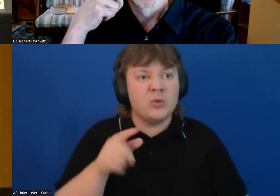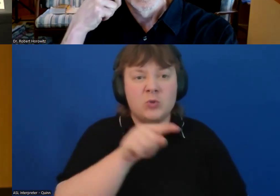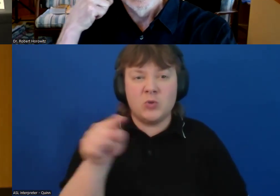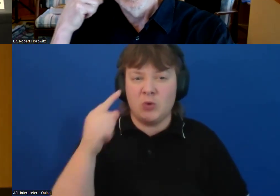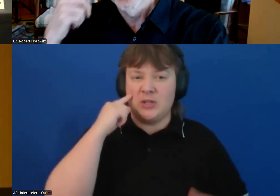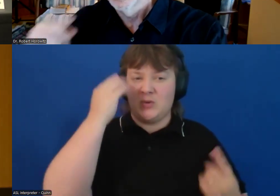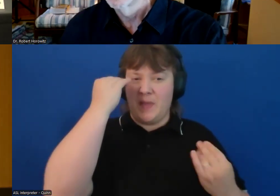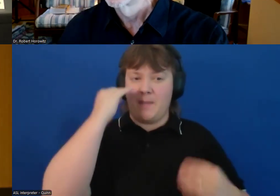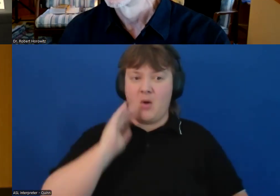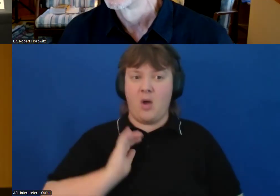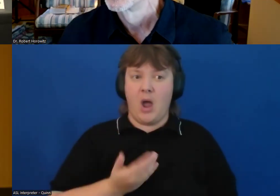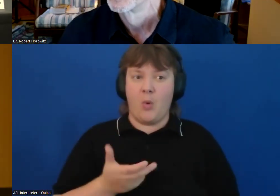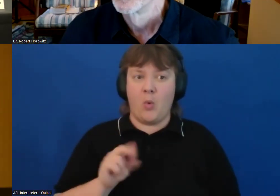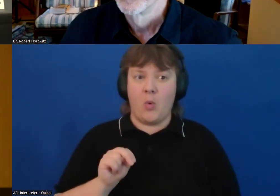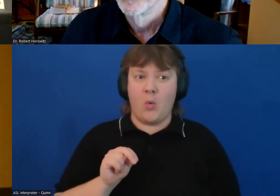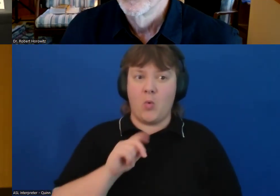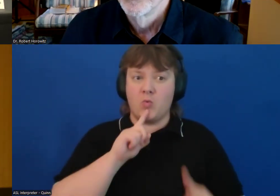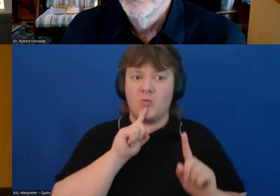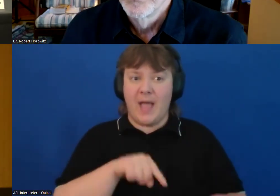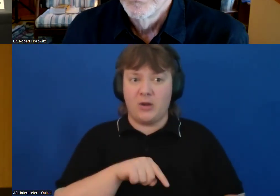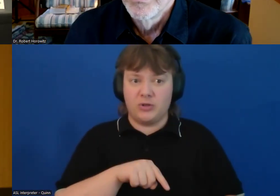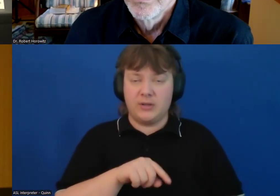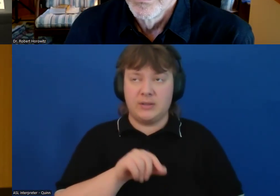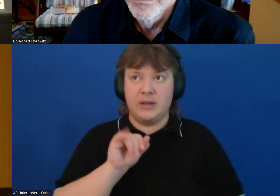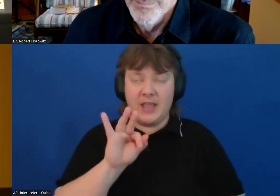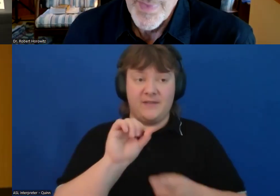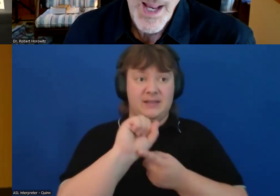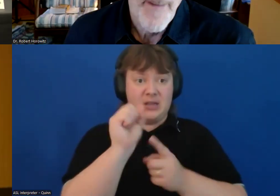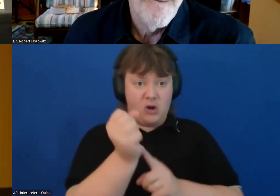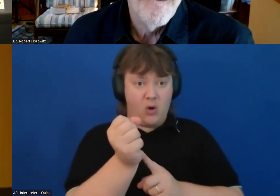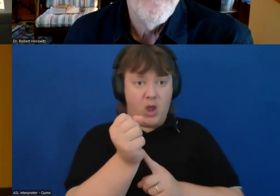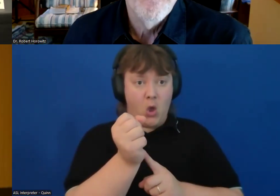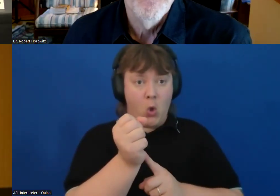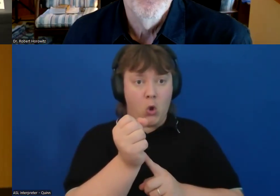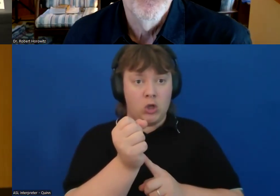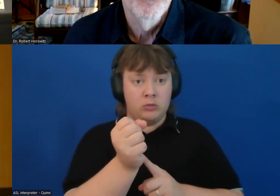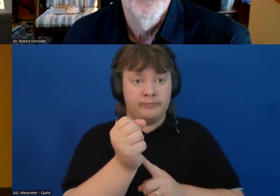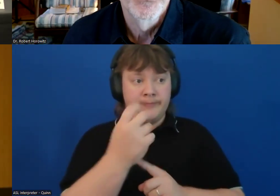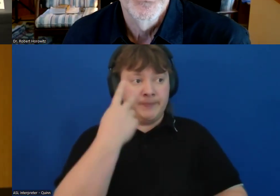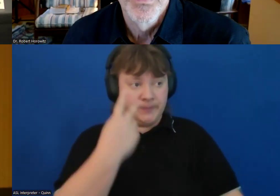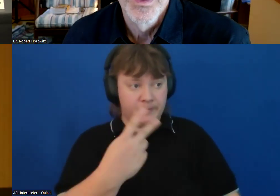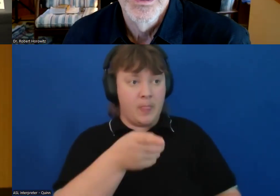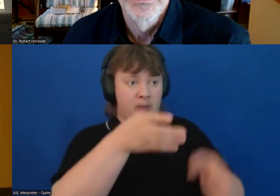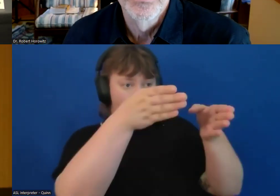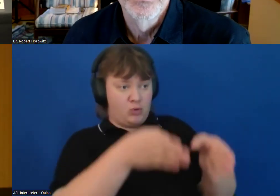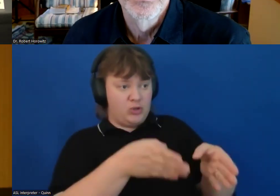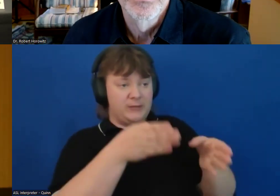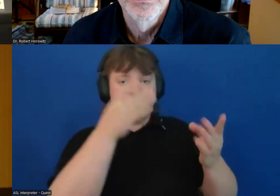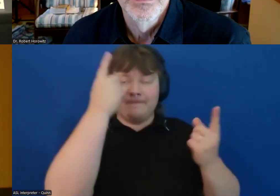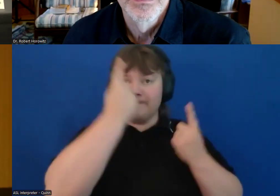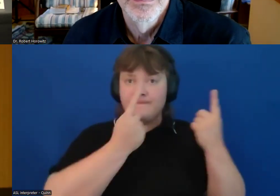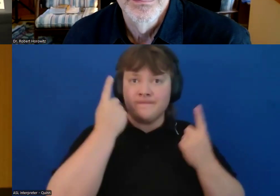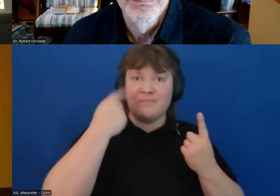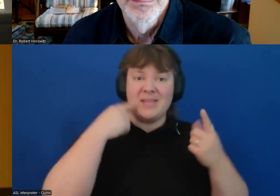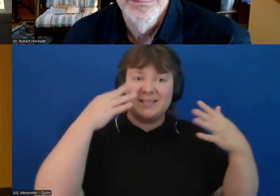reactions. If we're presented with a scenario with the person who's contemplating this decision or